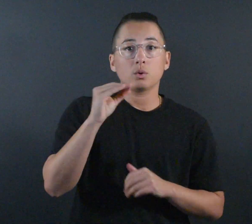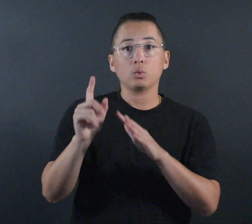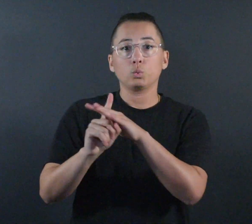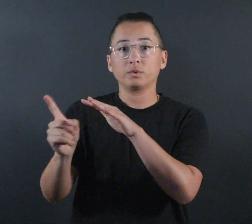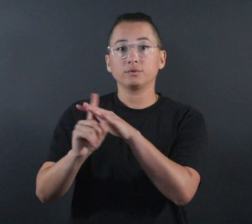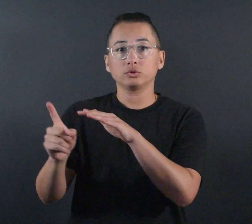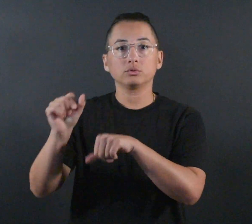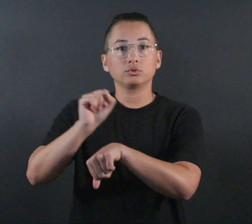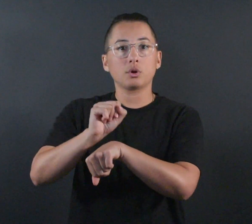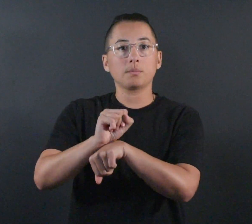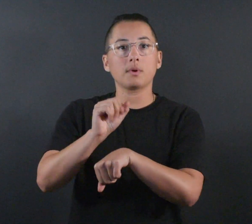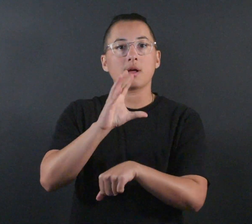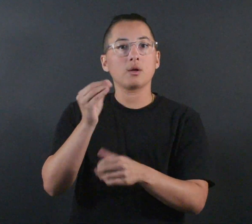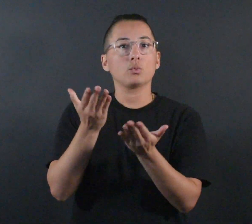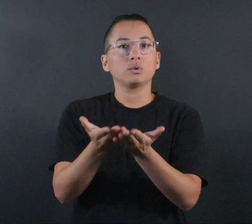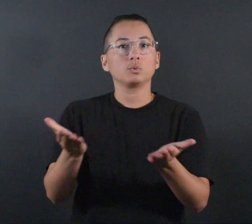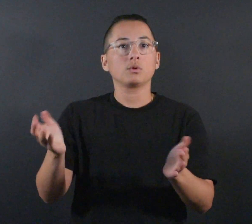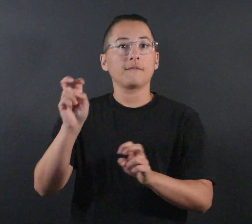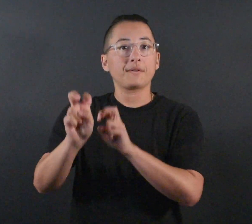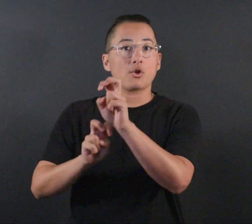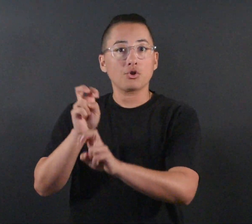Immigrant and Refugee Job and Resource Fair